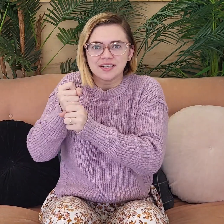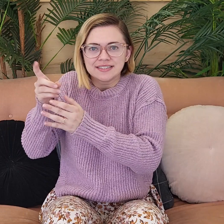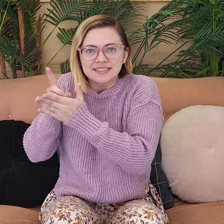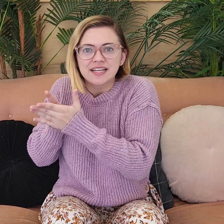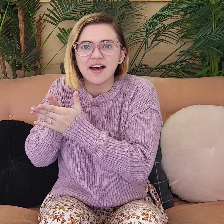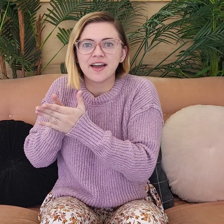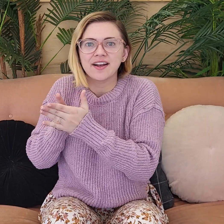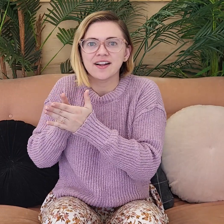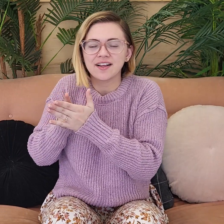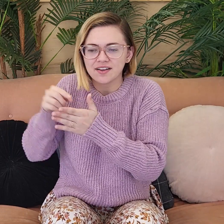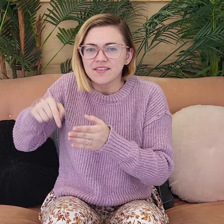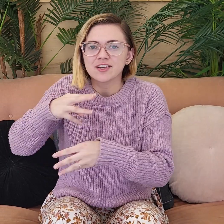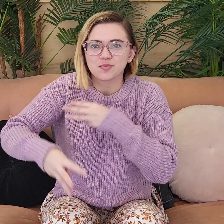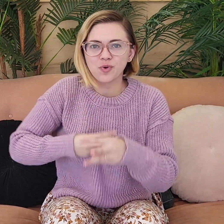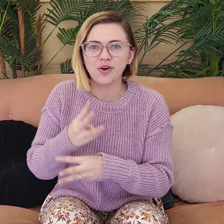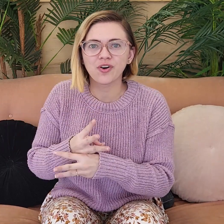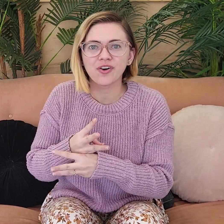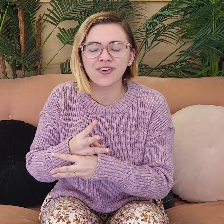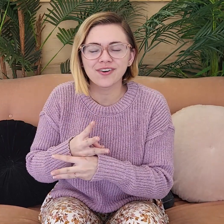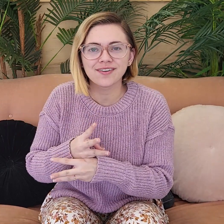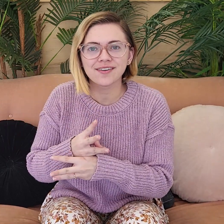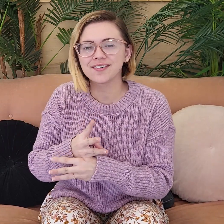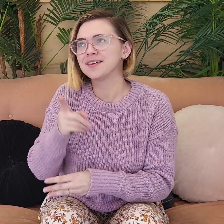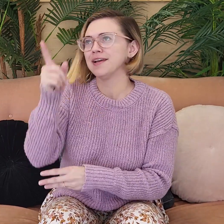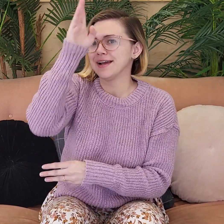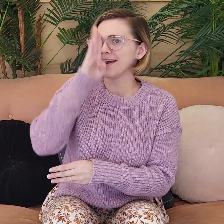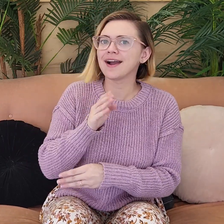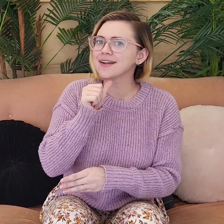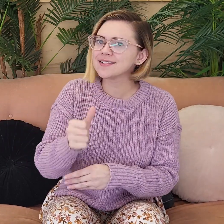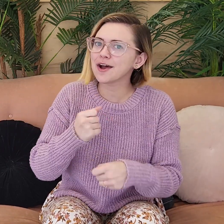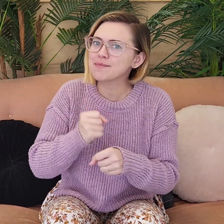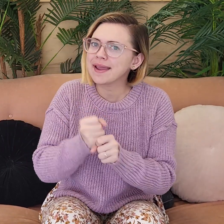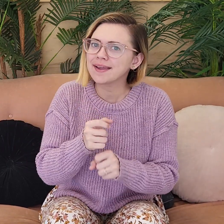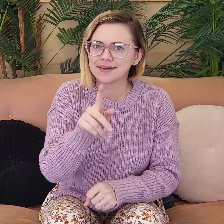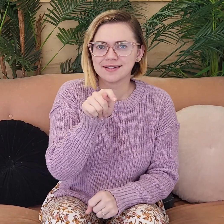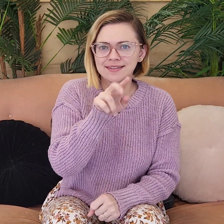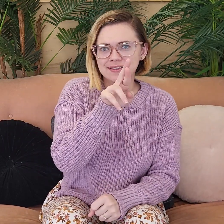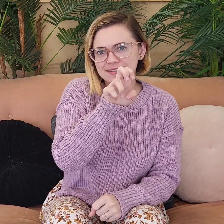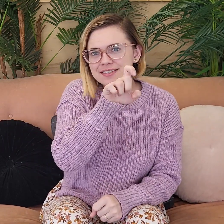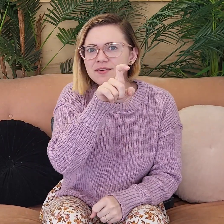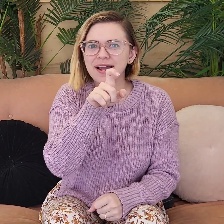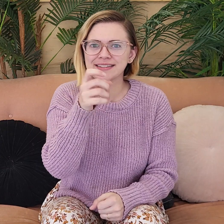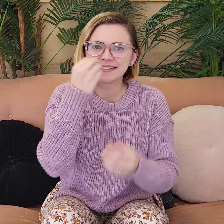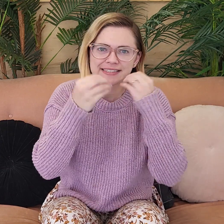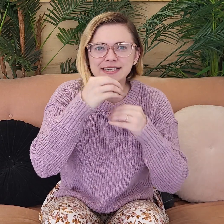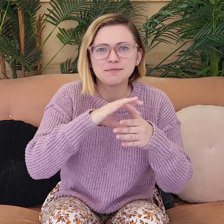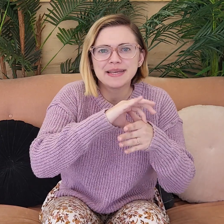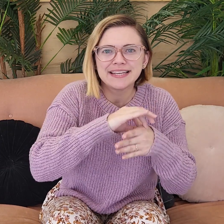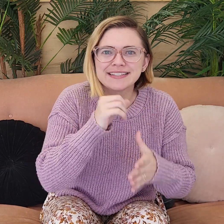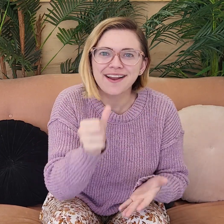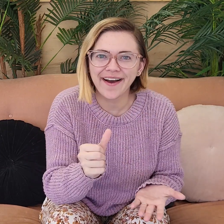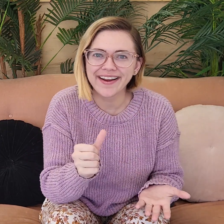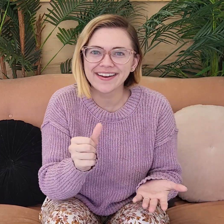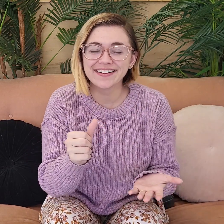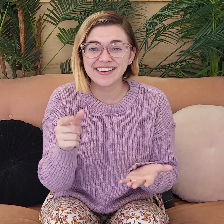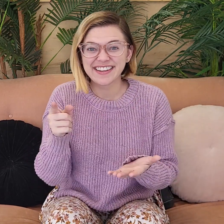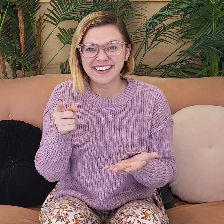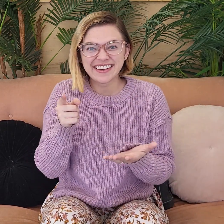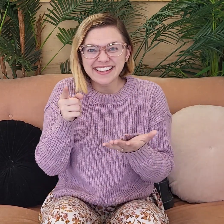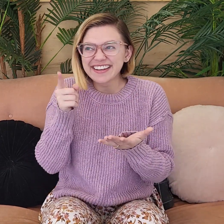original design. For this world and God, he did not make the T Rex to eat meat.